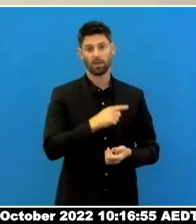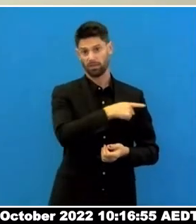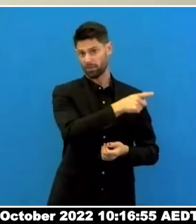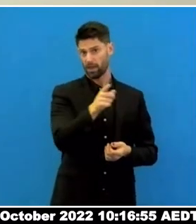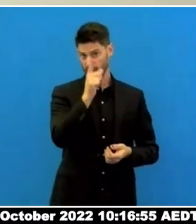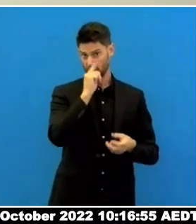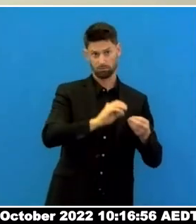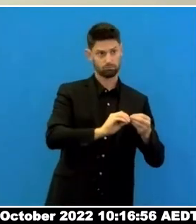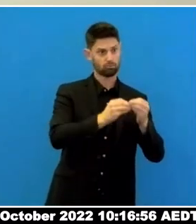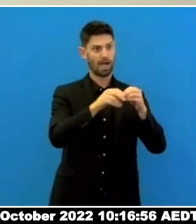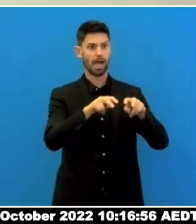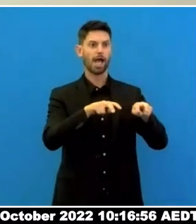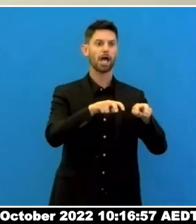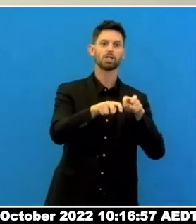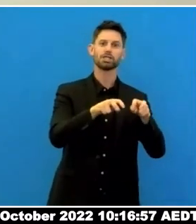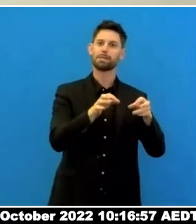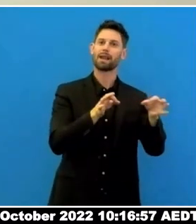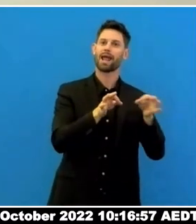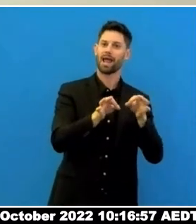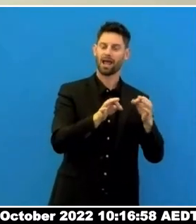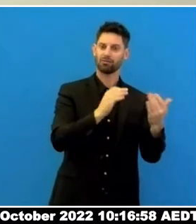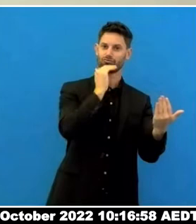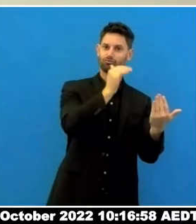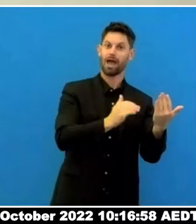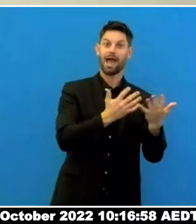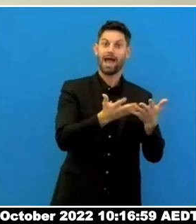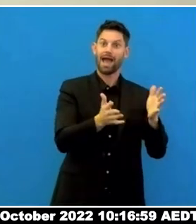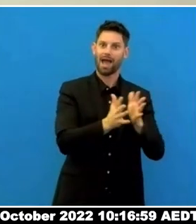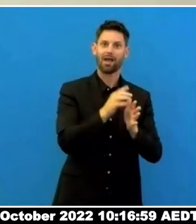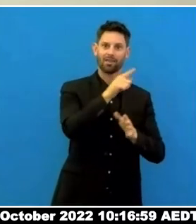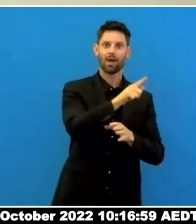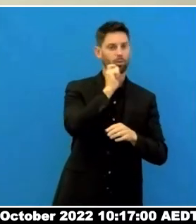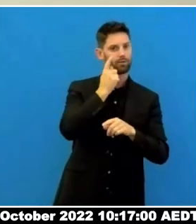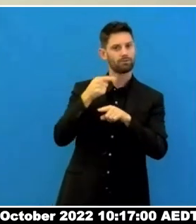concerning ways in which they will act to achieve the objects of the legislation.